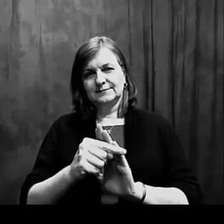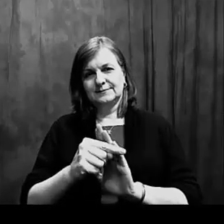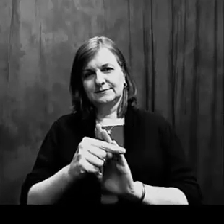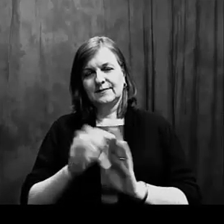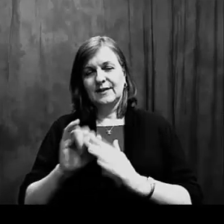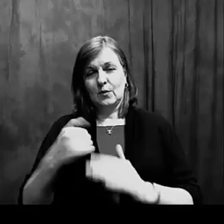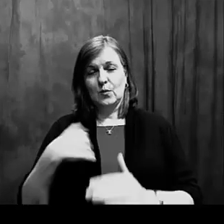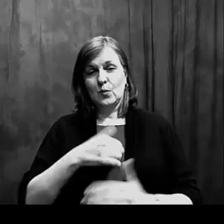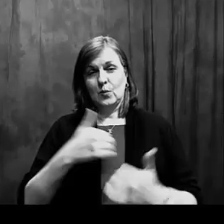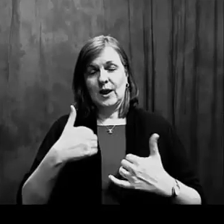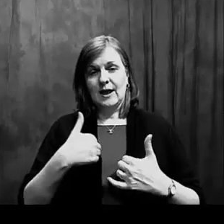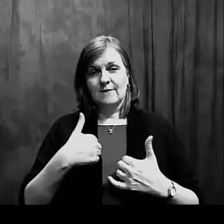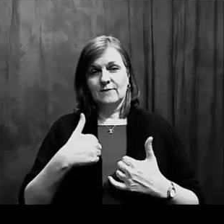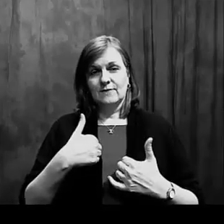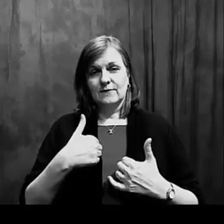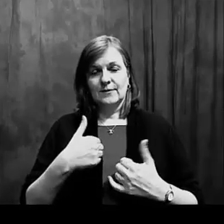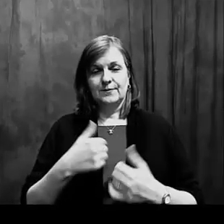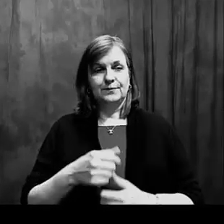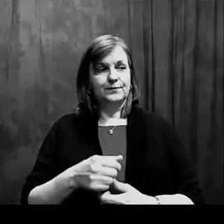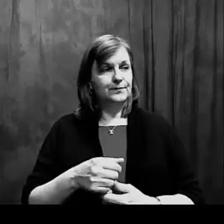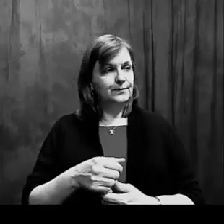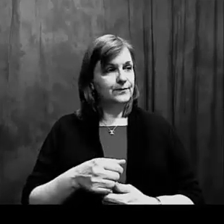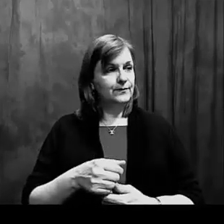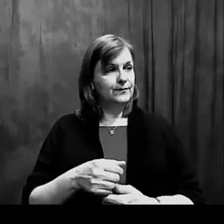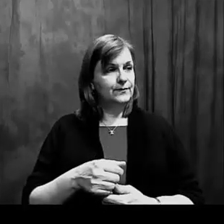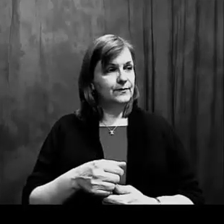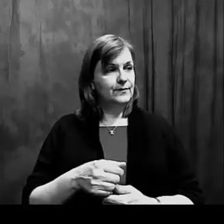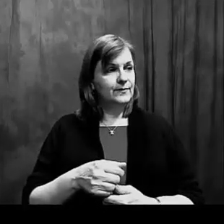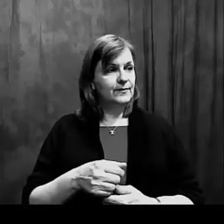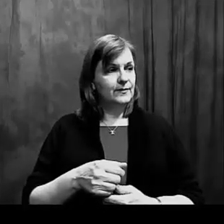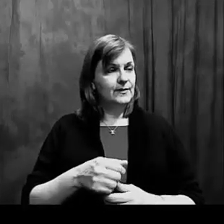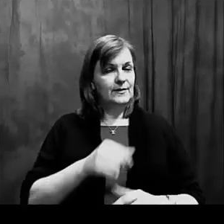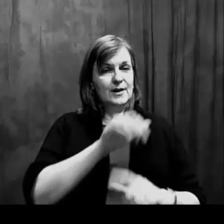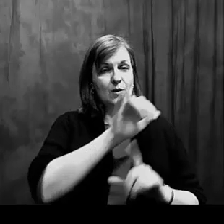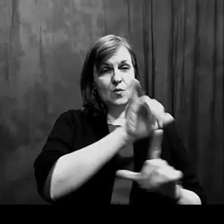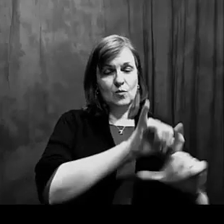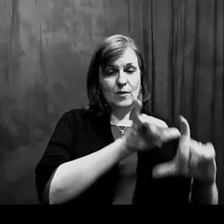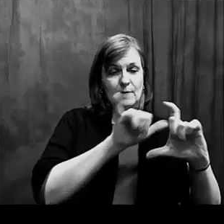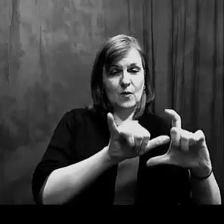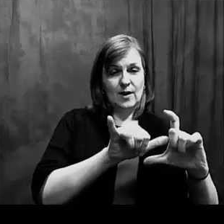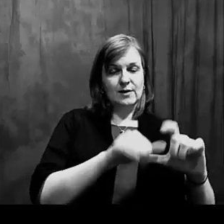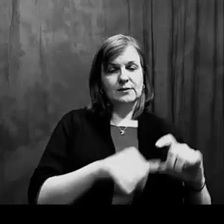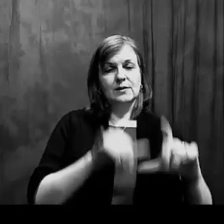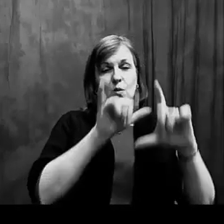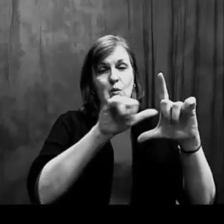that we have one different one -- two -- three